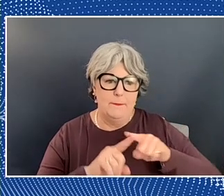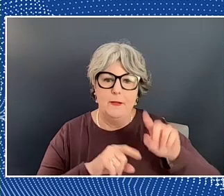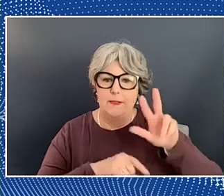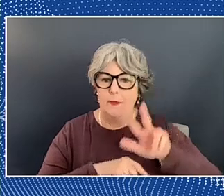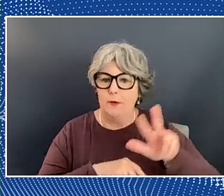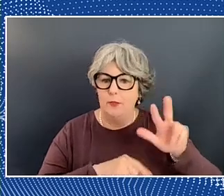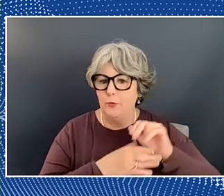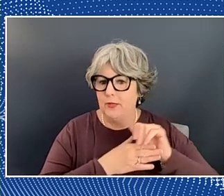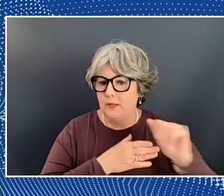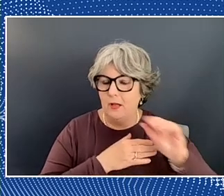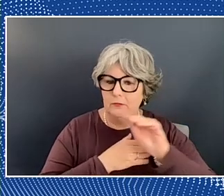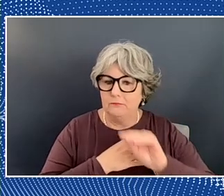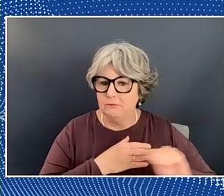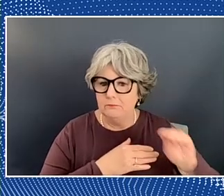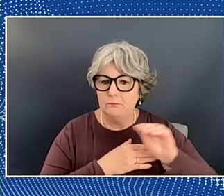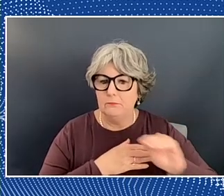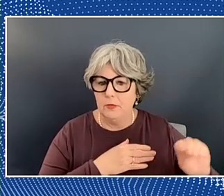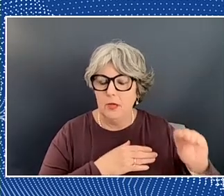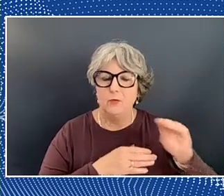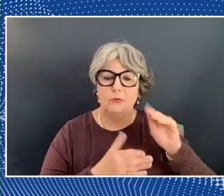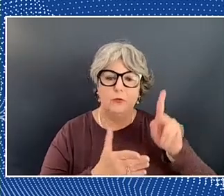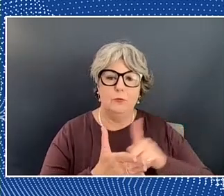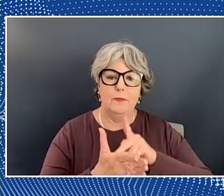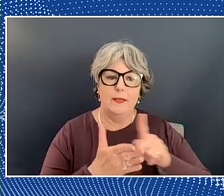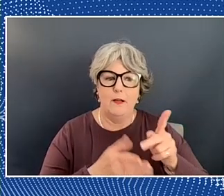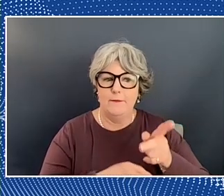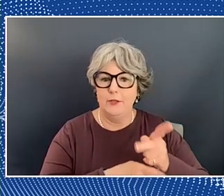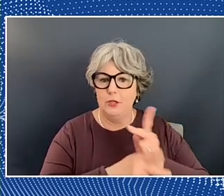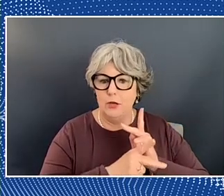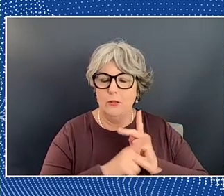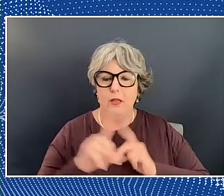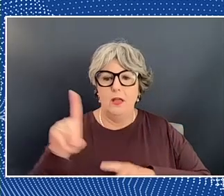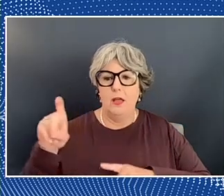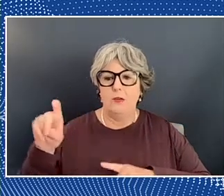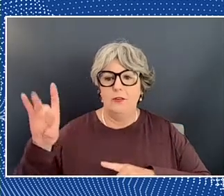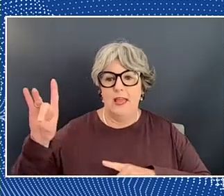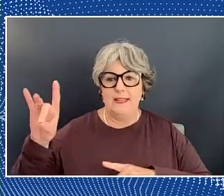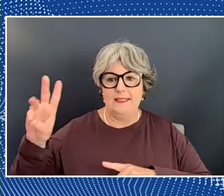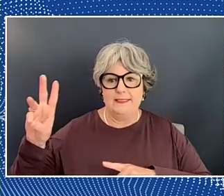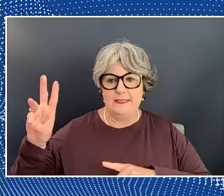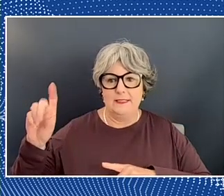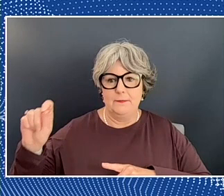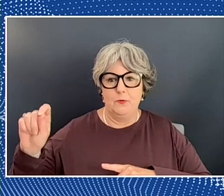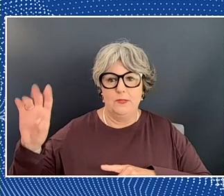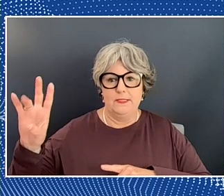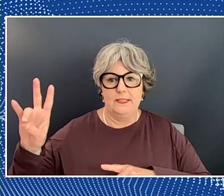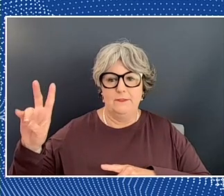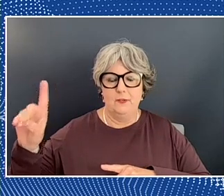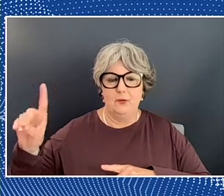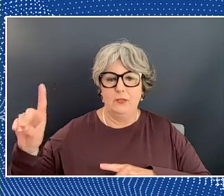65 goes to principal to pay off the loan, and $186.71 goes to interest.